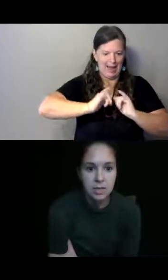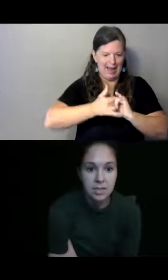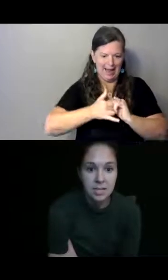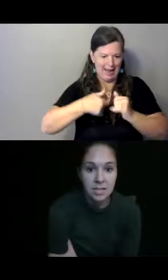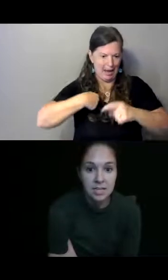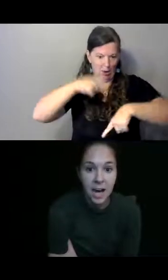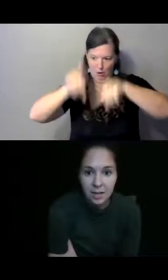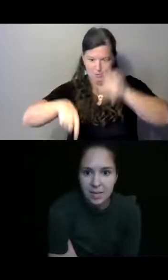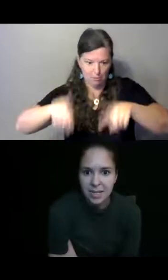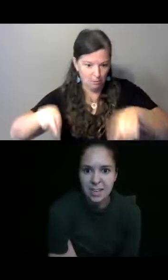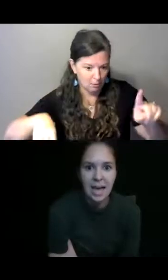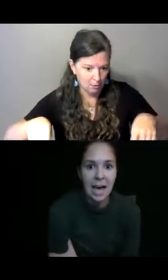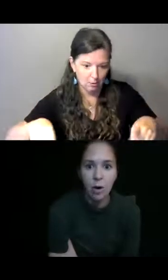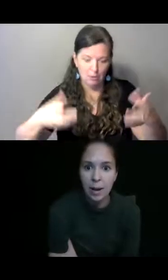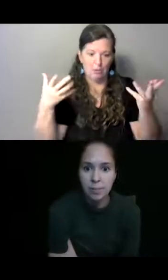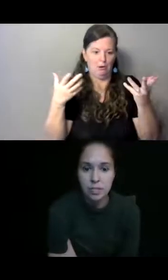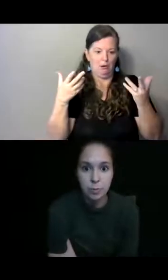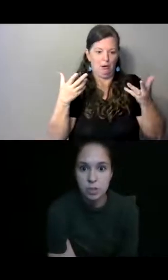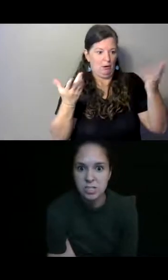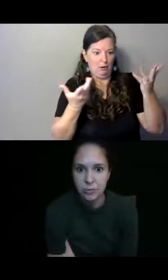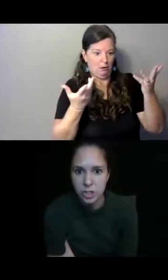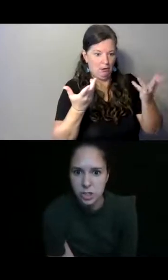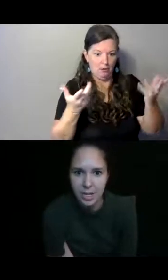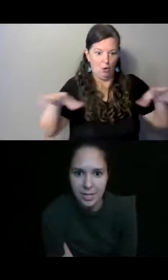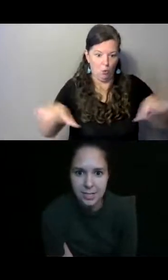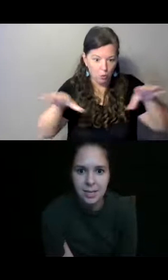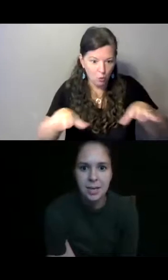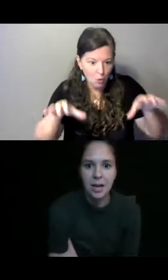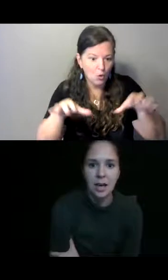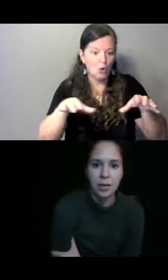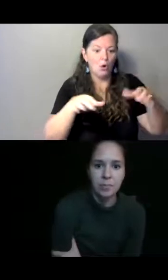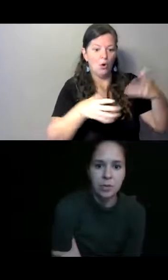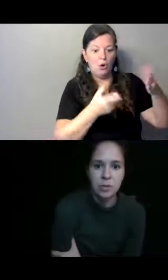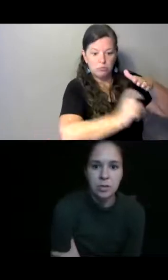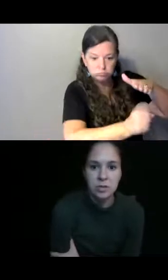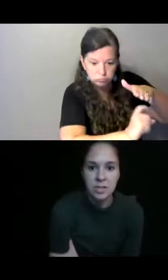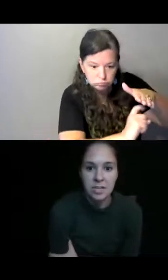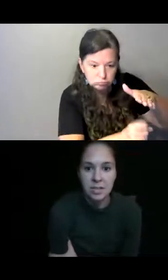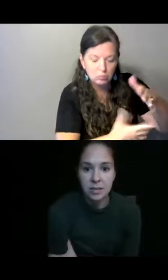the timing, how I'm supposed to differentiate the,